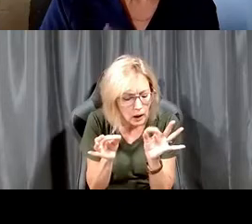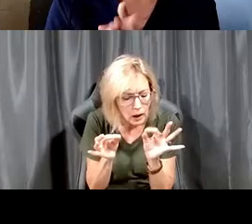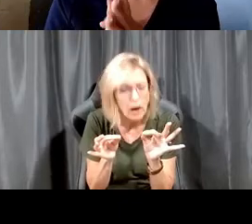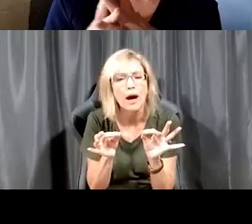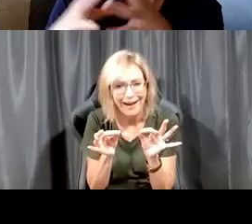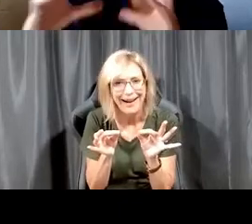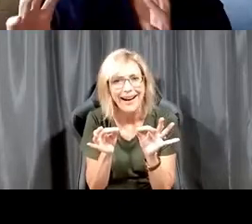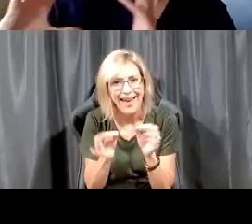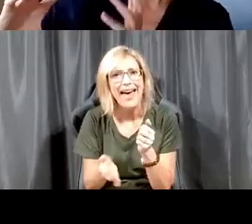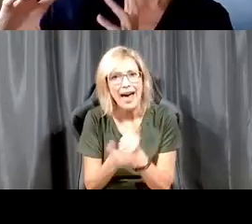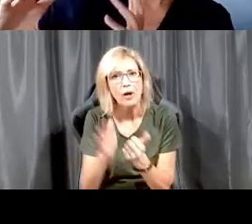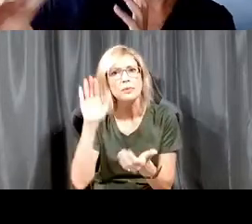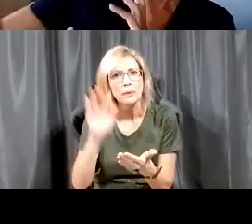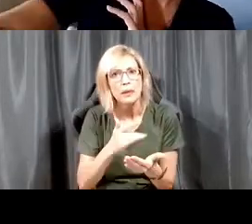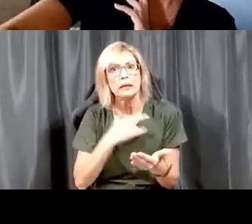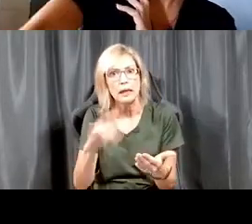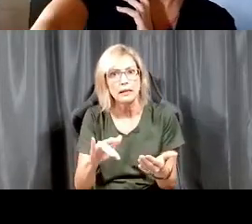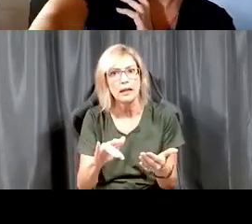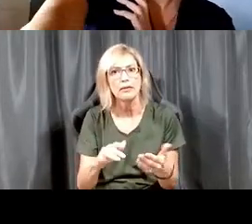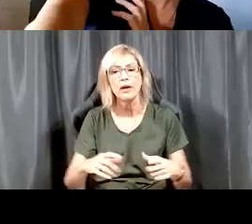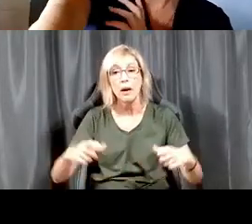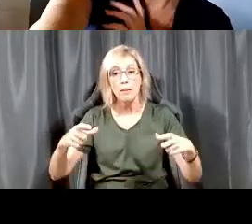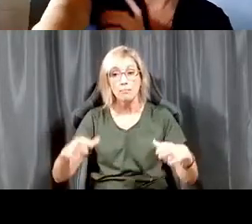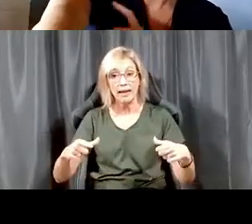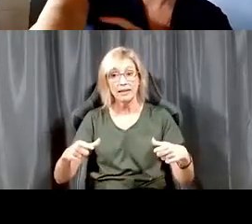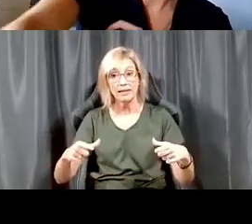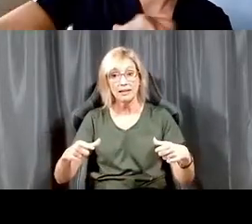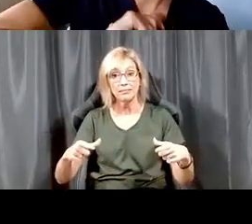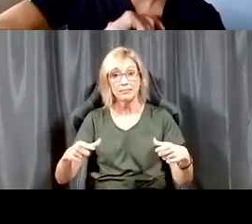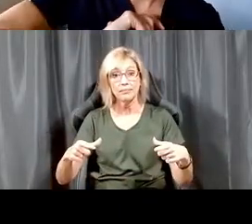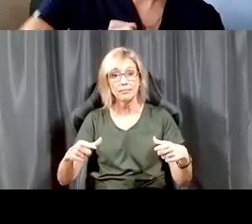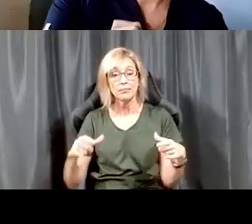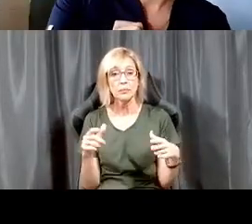Having plate s like on the, this is my right side, I'm not sure what side it shows up